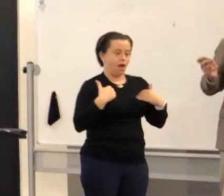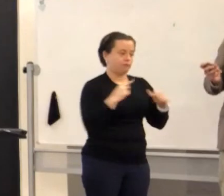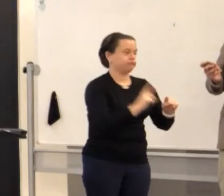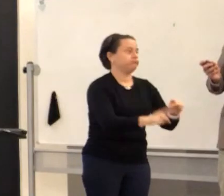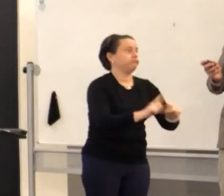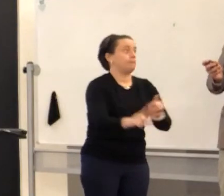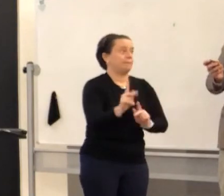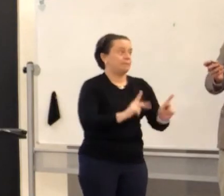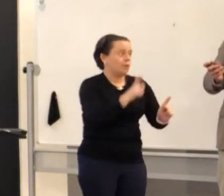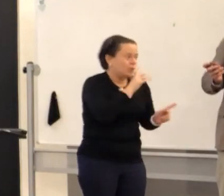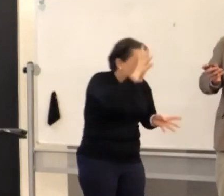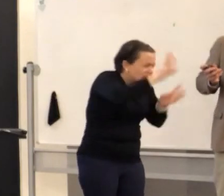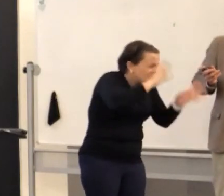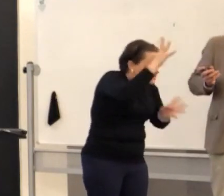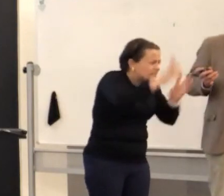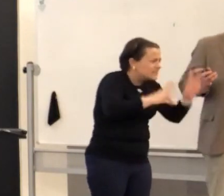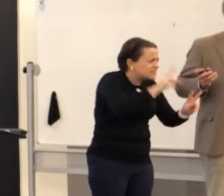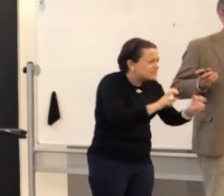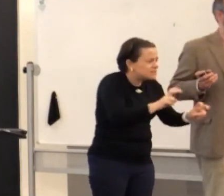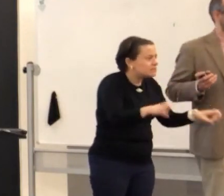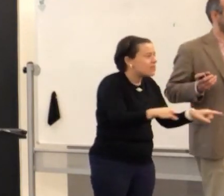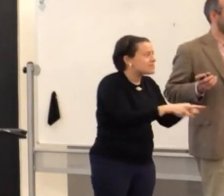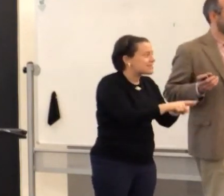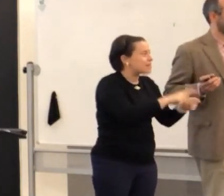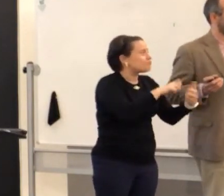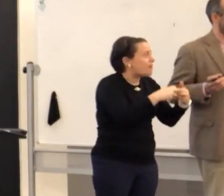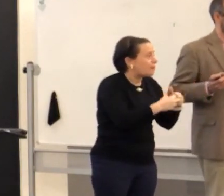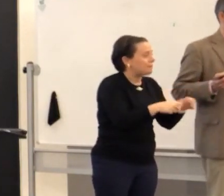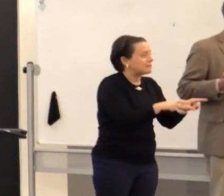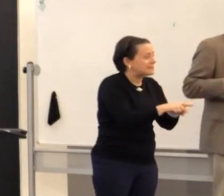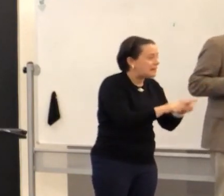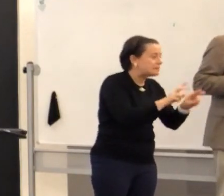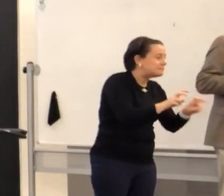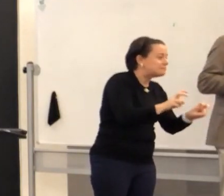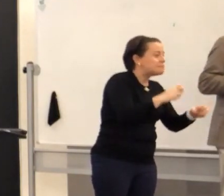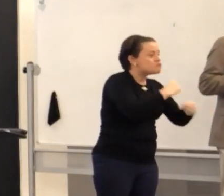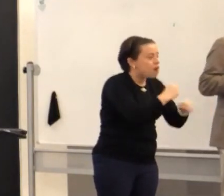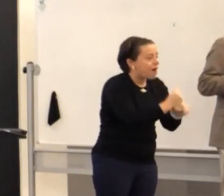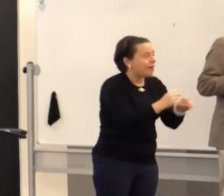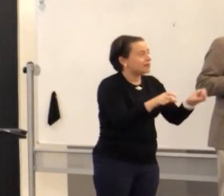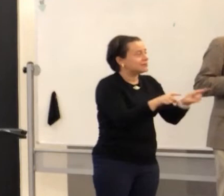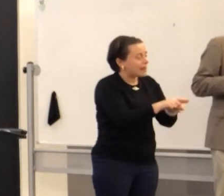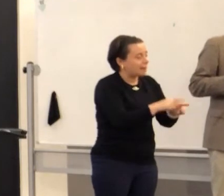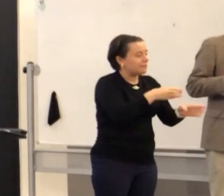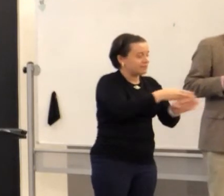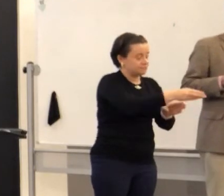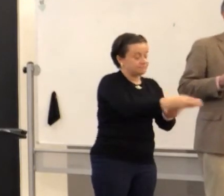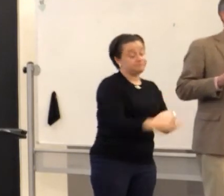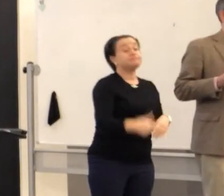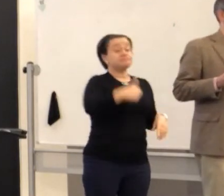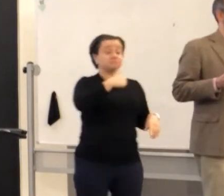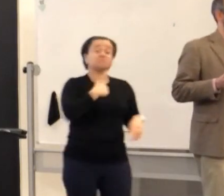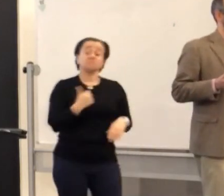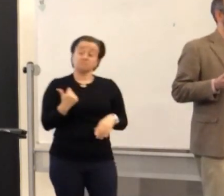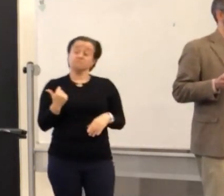they're working on the same problems as each other. I've worked on patent applications where there's been